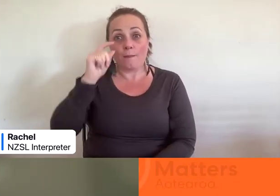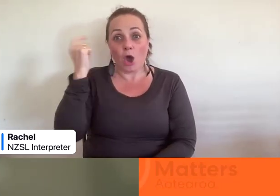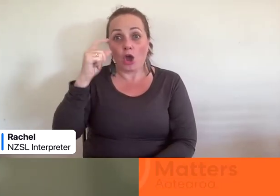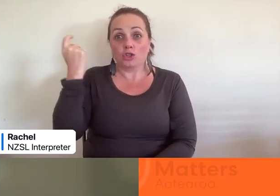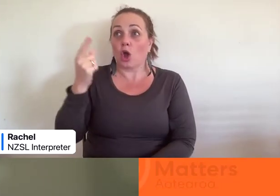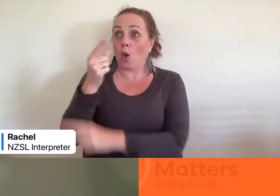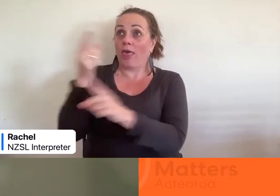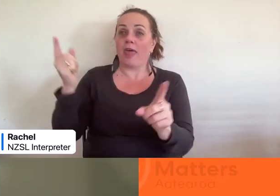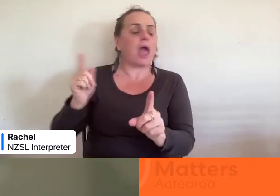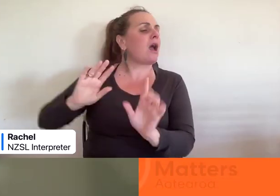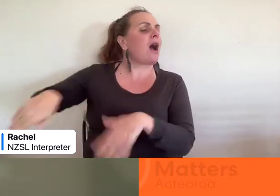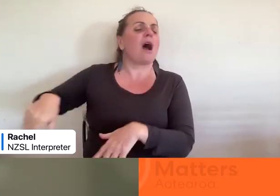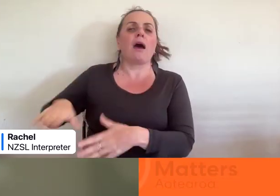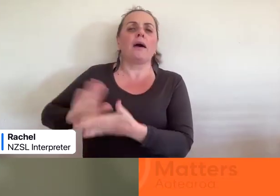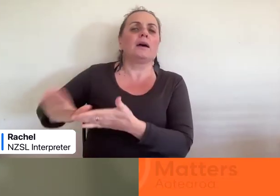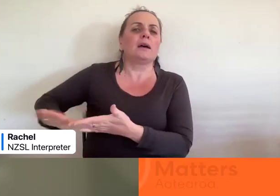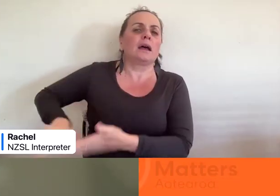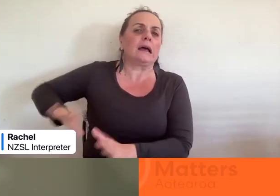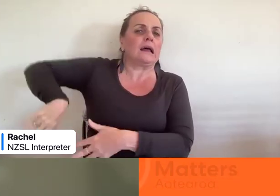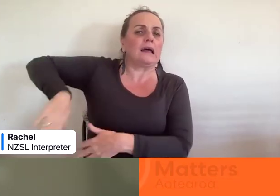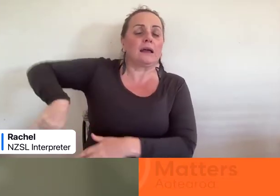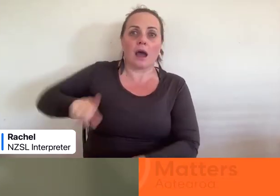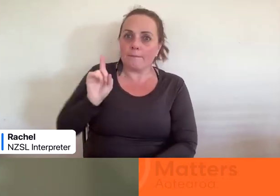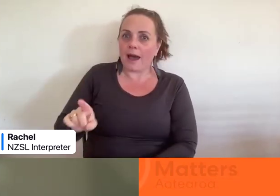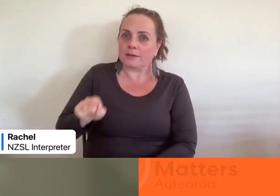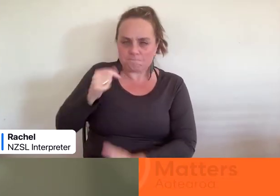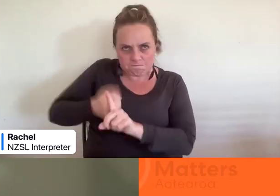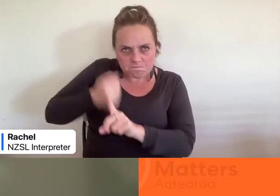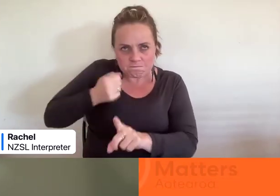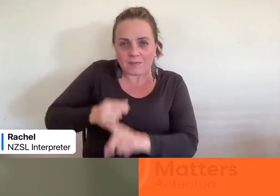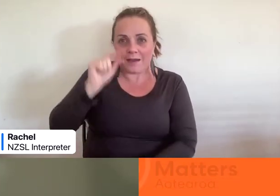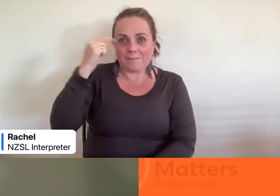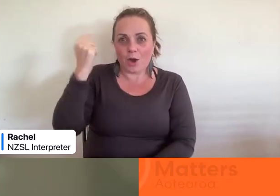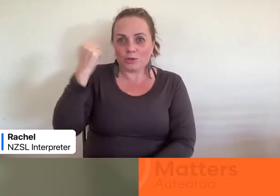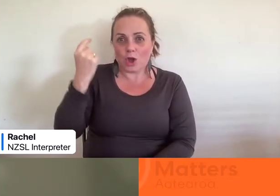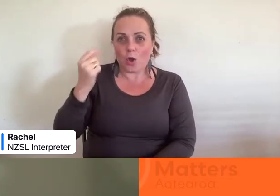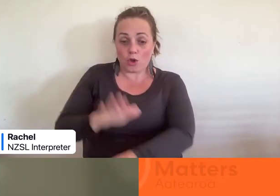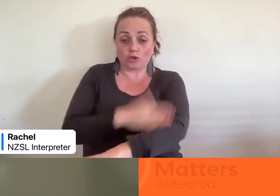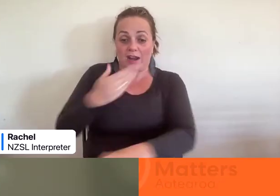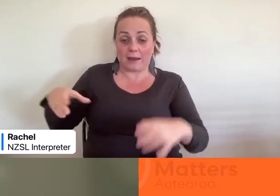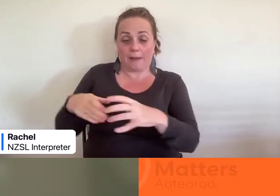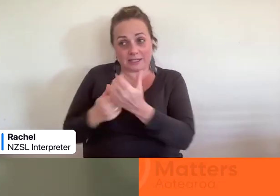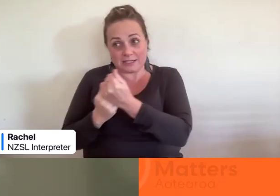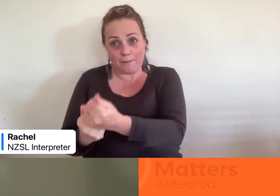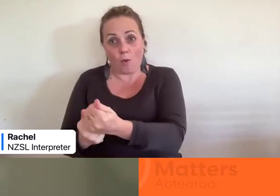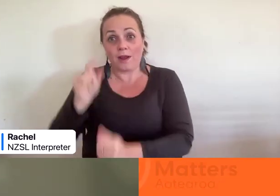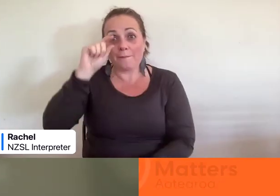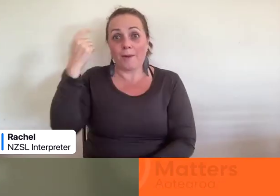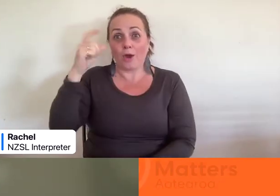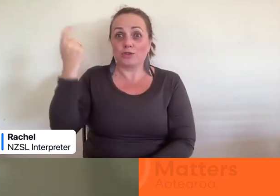by it, the Greens stuck with her and we got Mojo for that three years. And it was a fantastic it